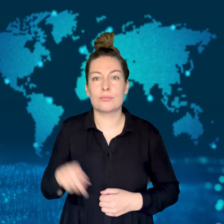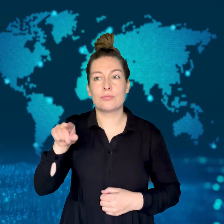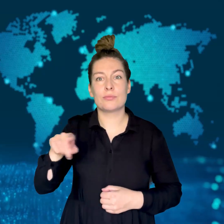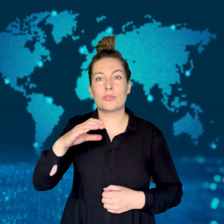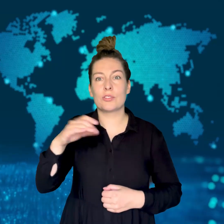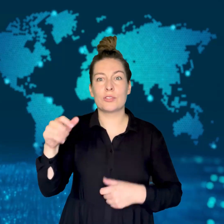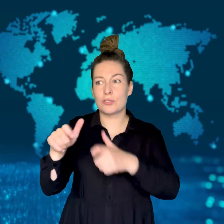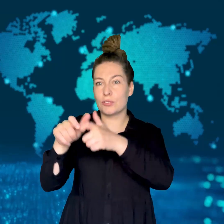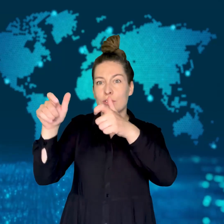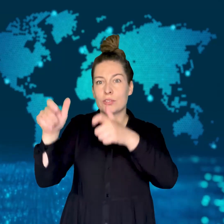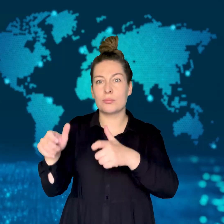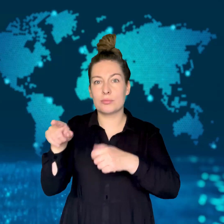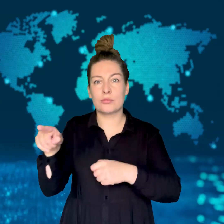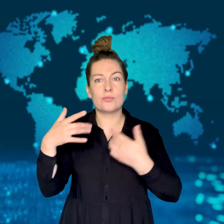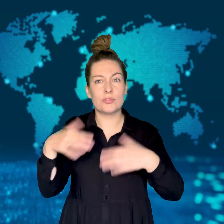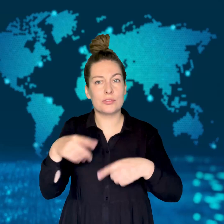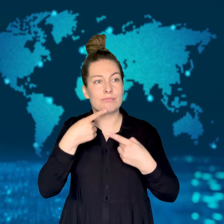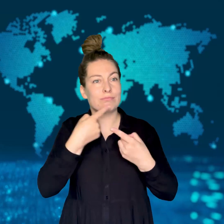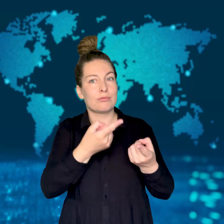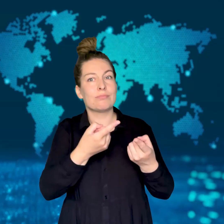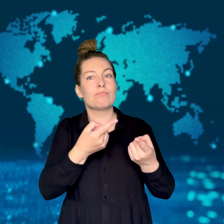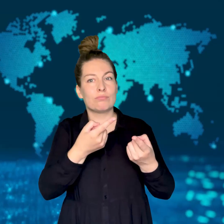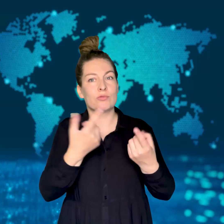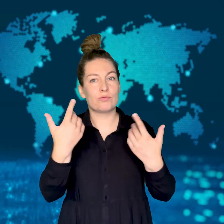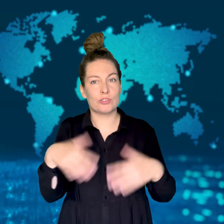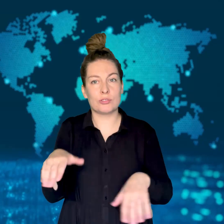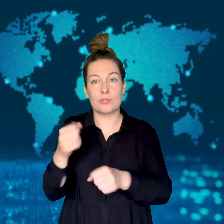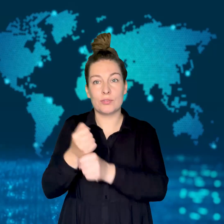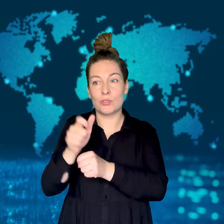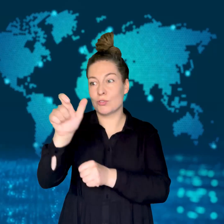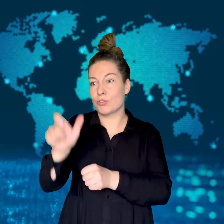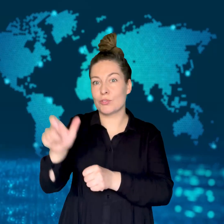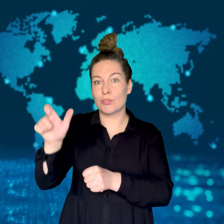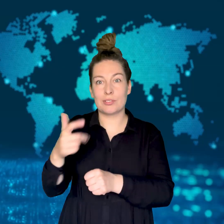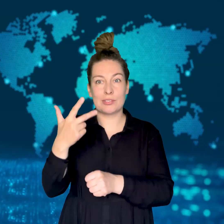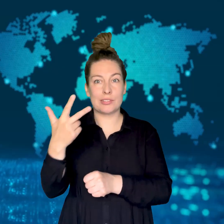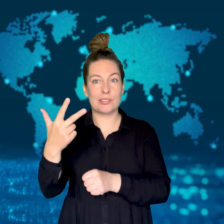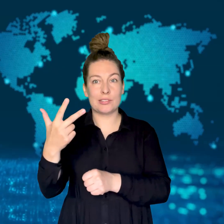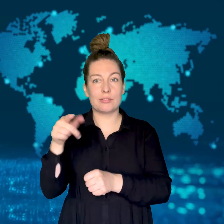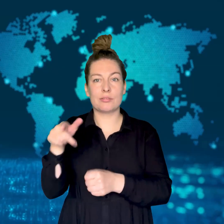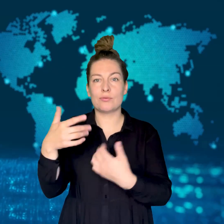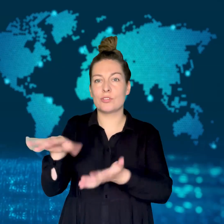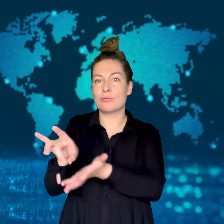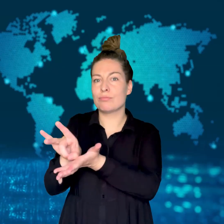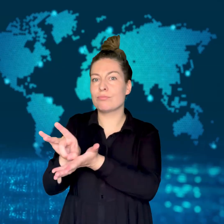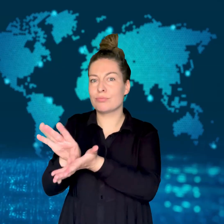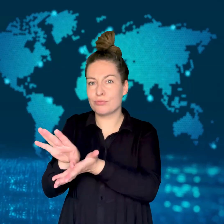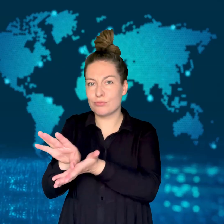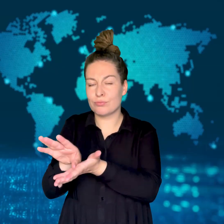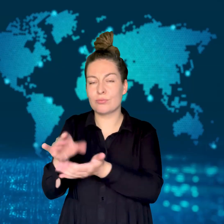the dairy company, saying an investigation has been launched.